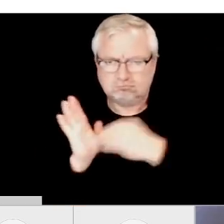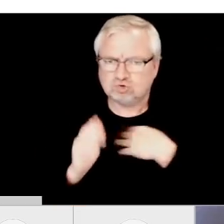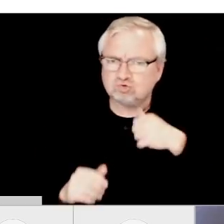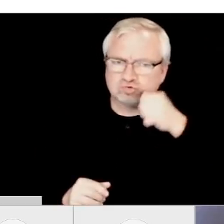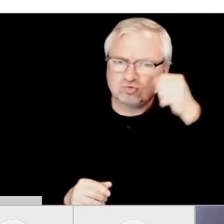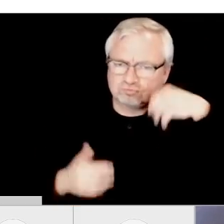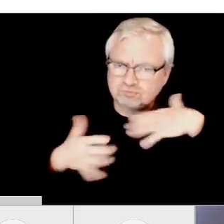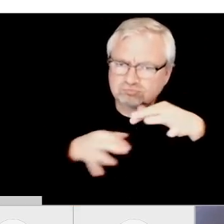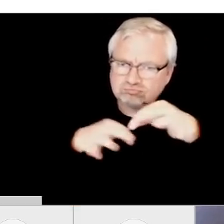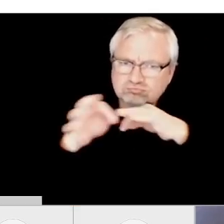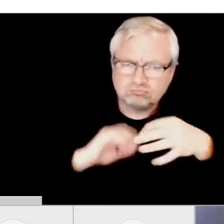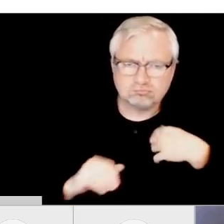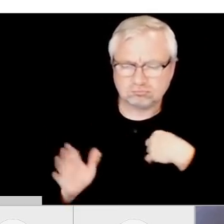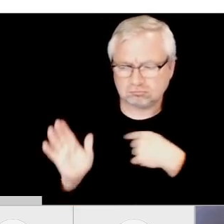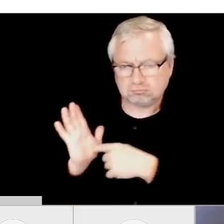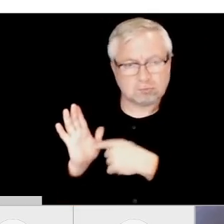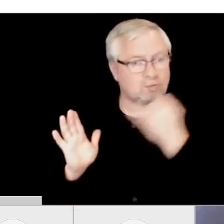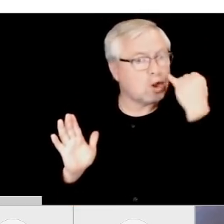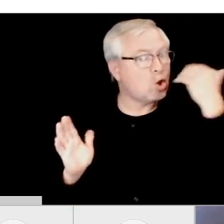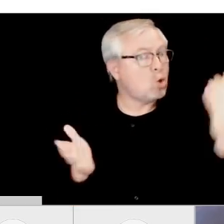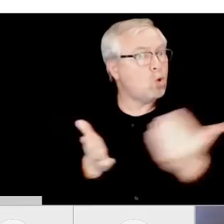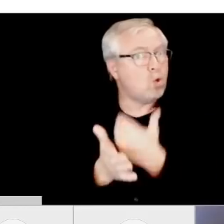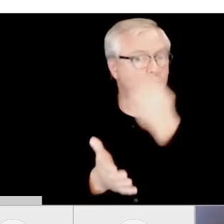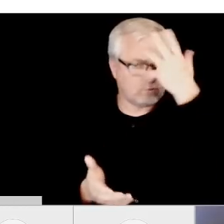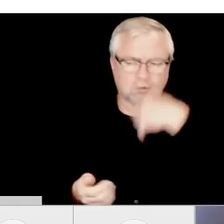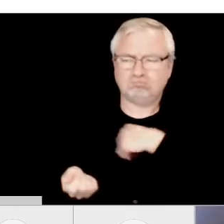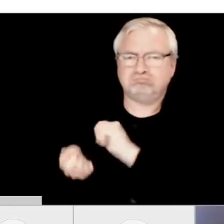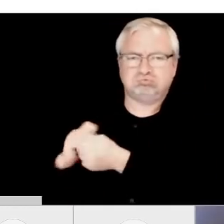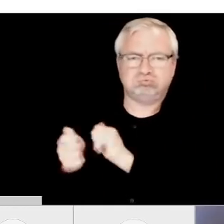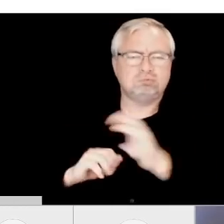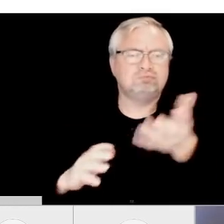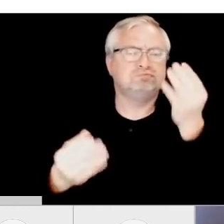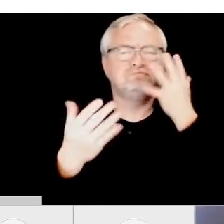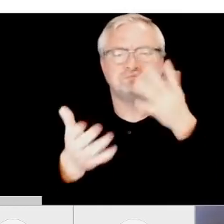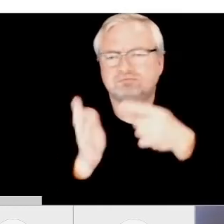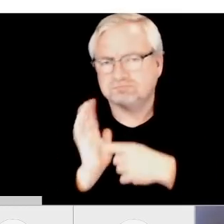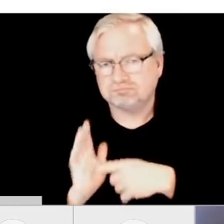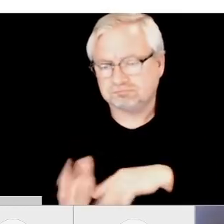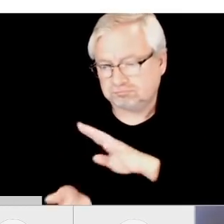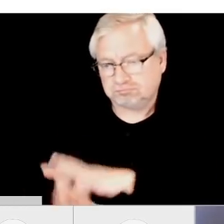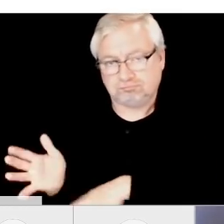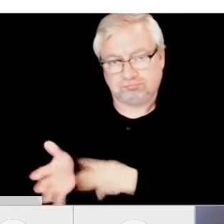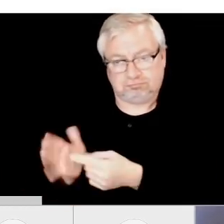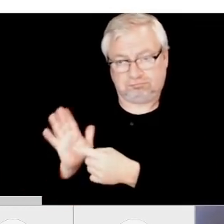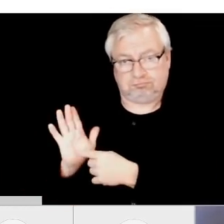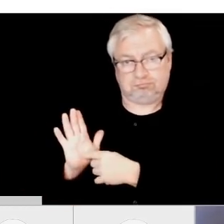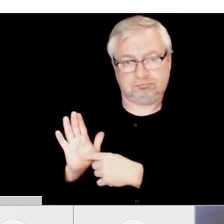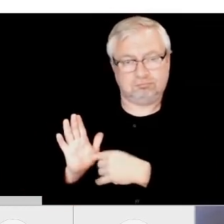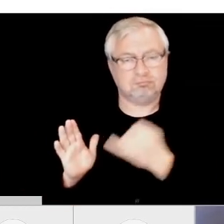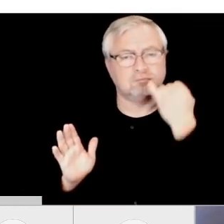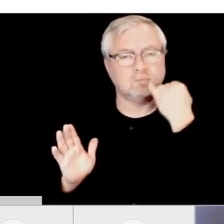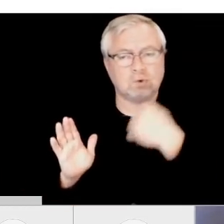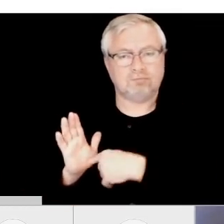But I think in terms of the model, the model is that itself sort of a self sufficient thing.